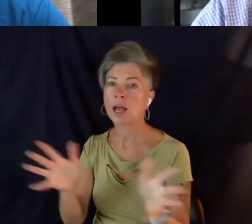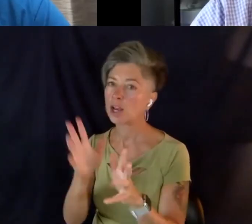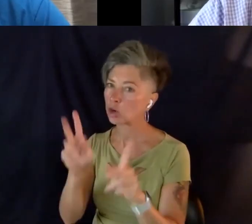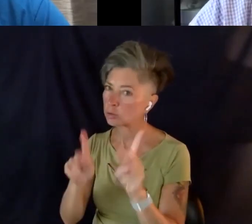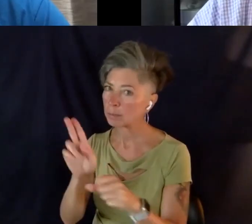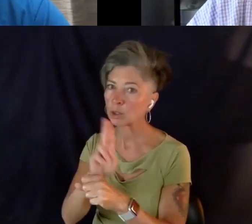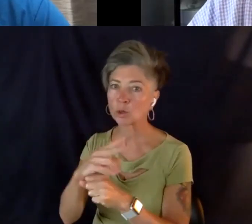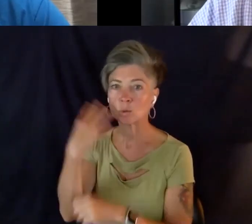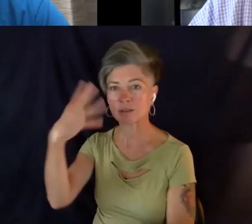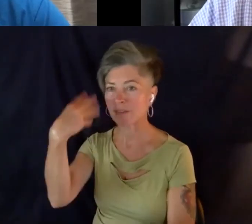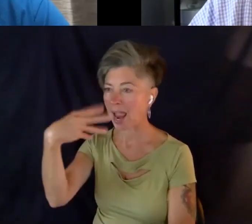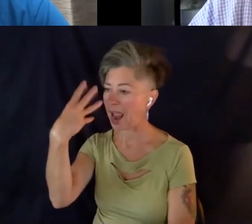and layer their clothes like crazy.